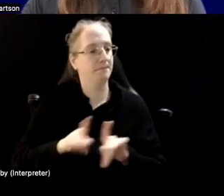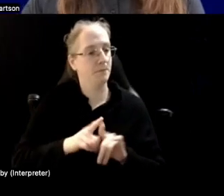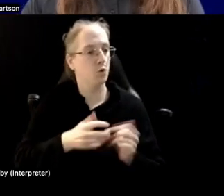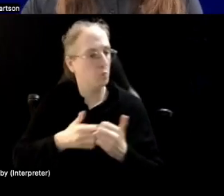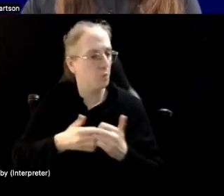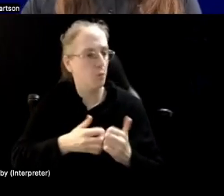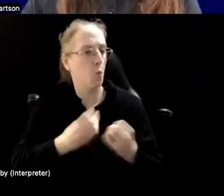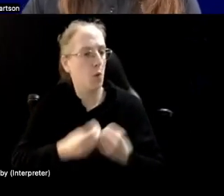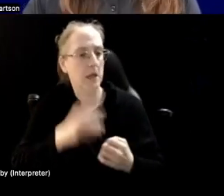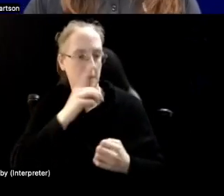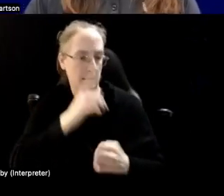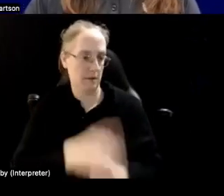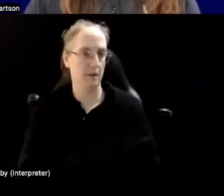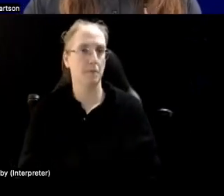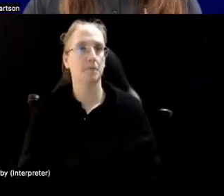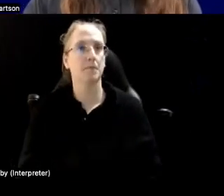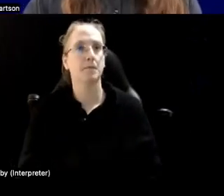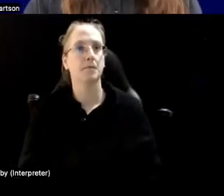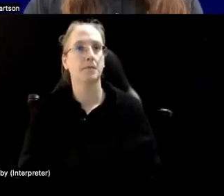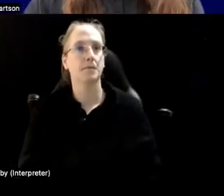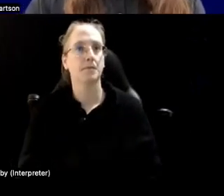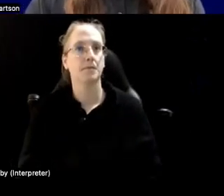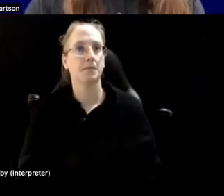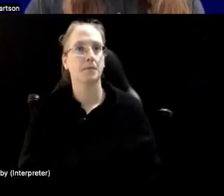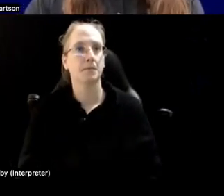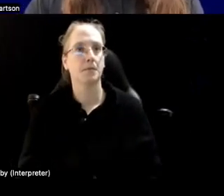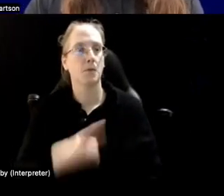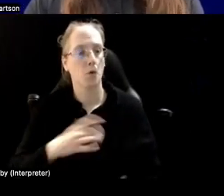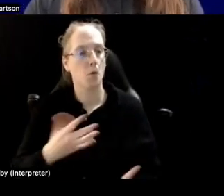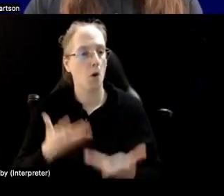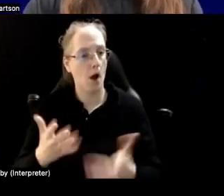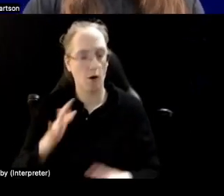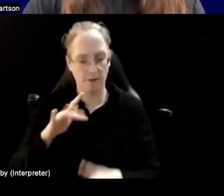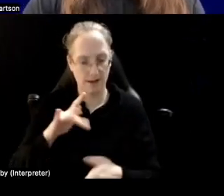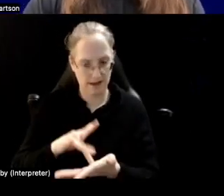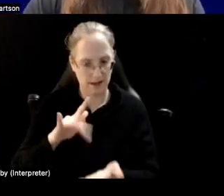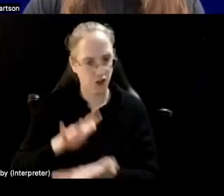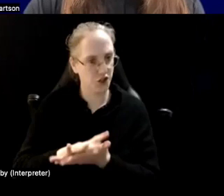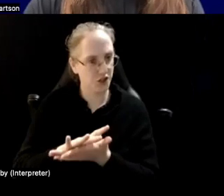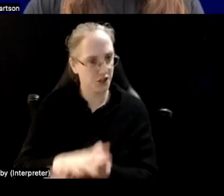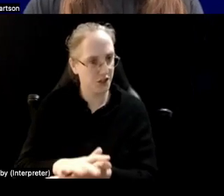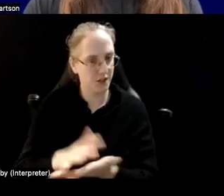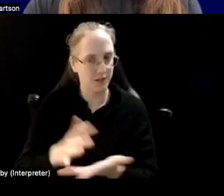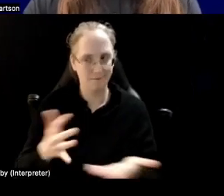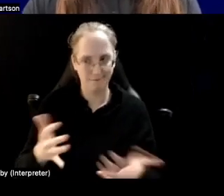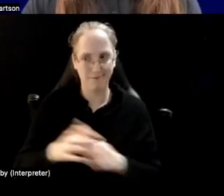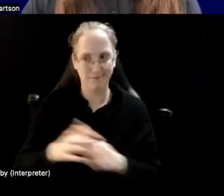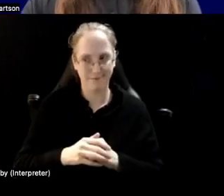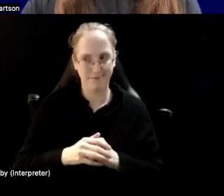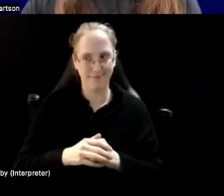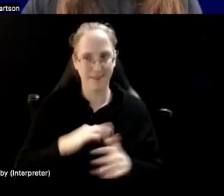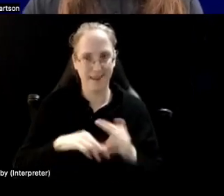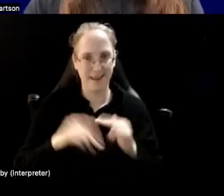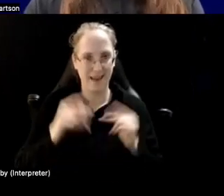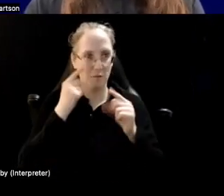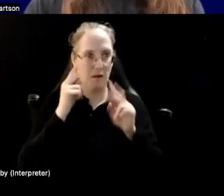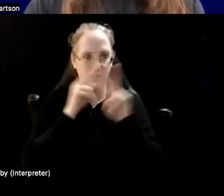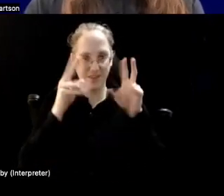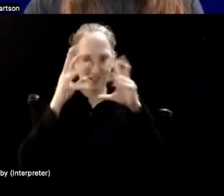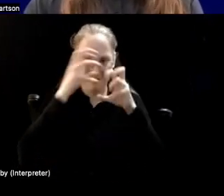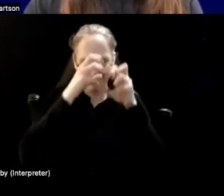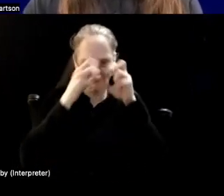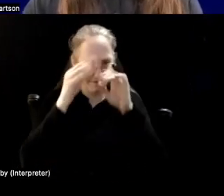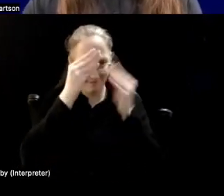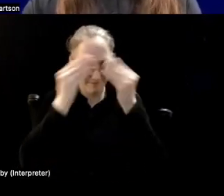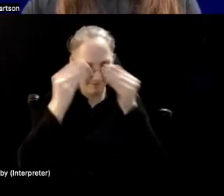Why do we offer touch? Well, if your vision is fragmented, if your hearing is fragmented, maybe